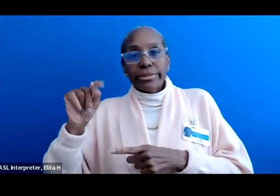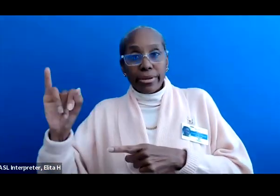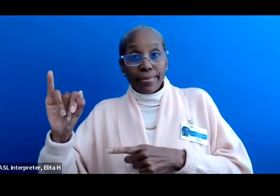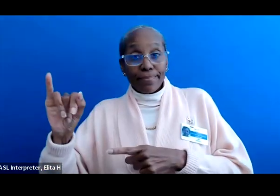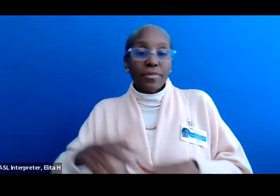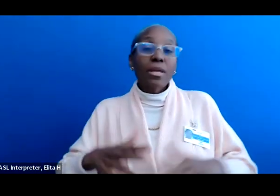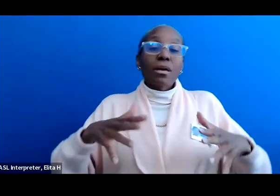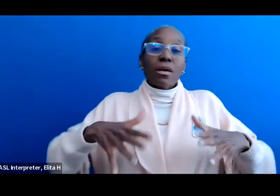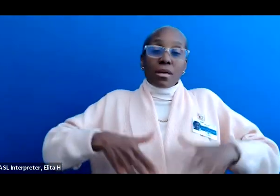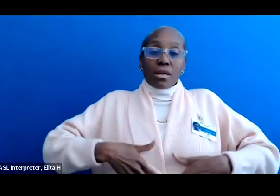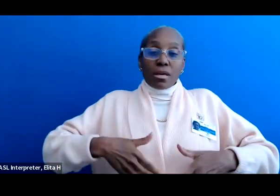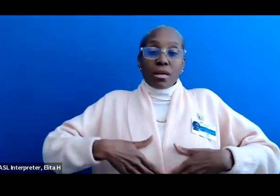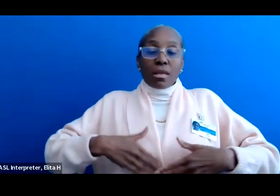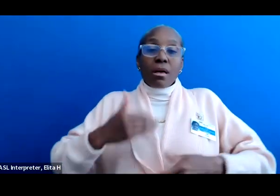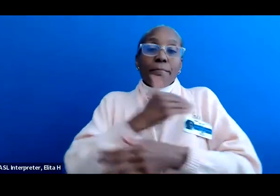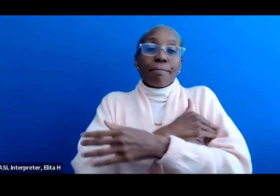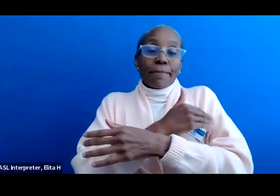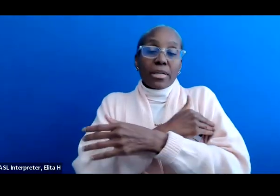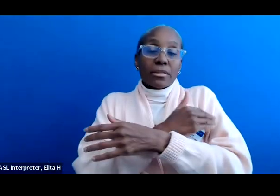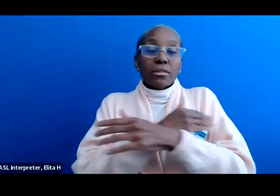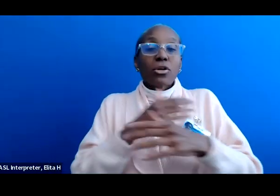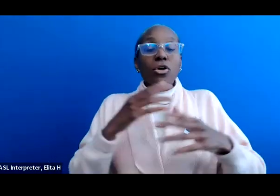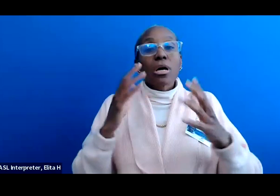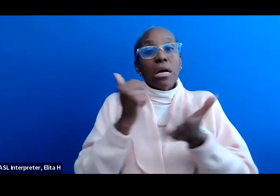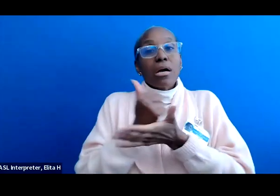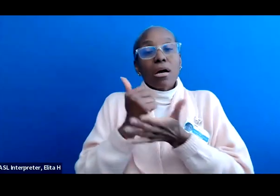helping your bowel program because after paralysis, your bowels,